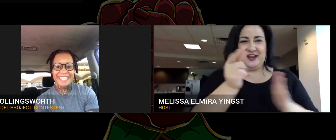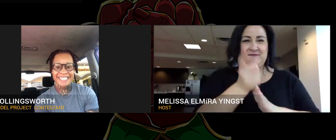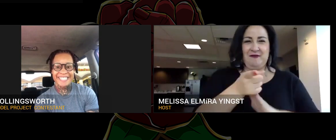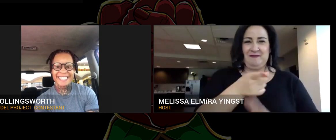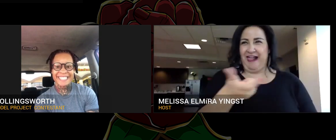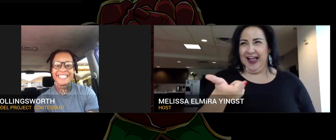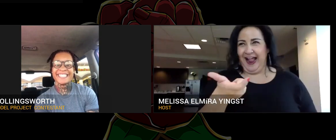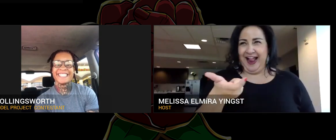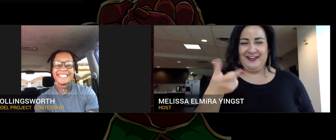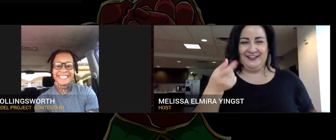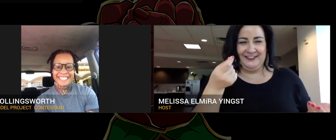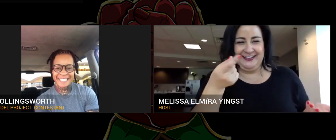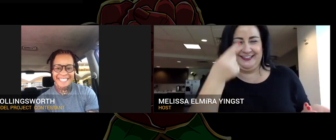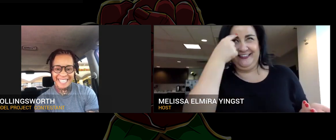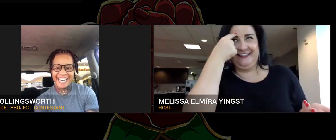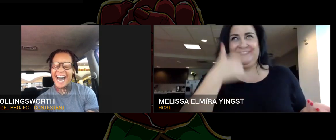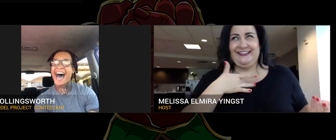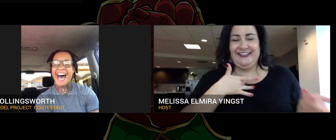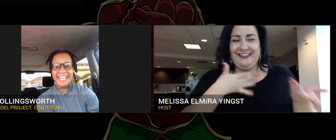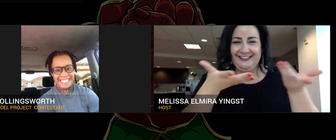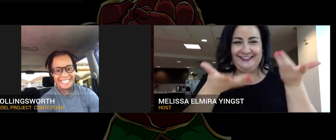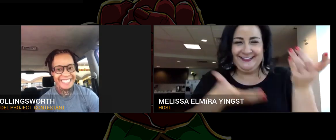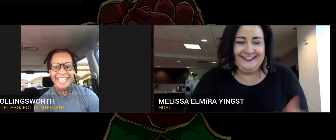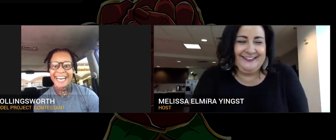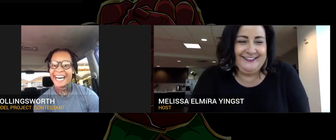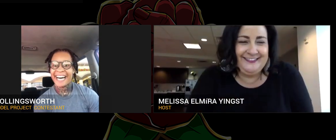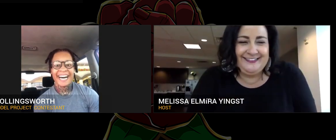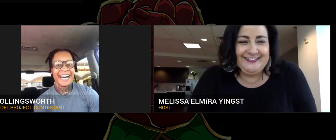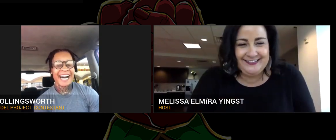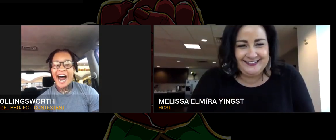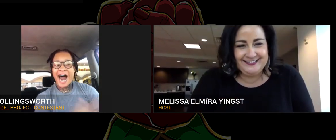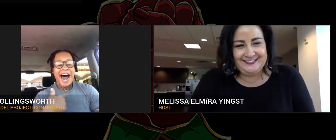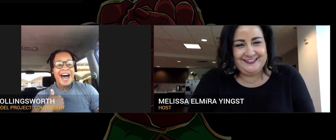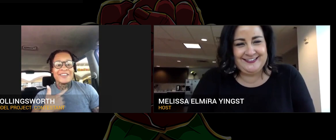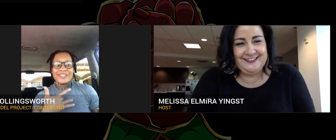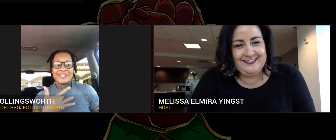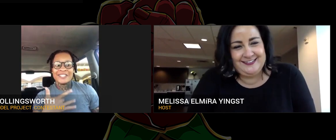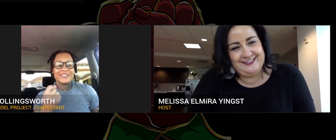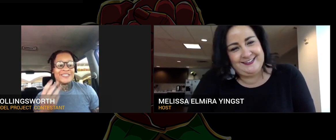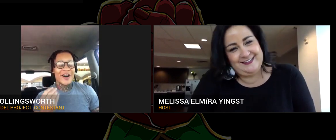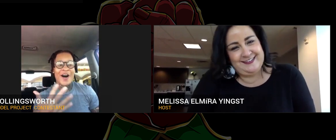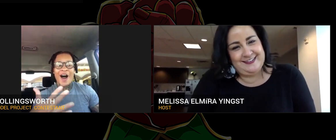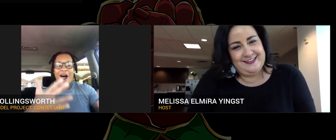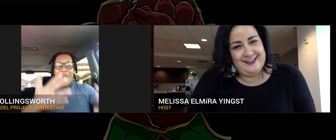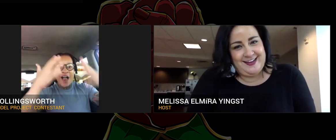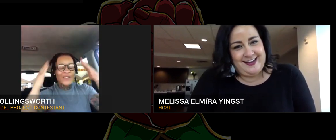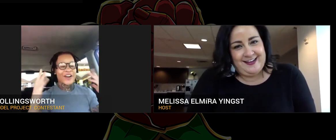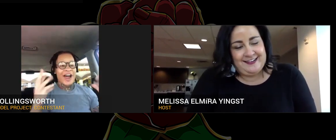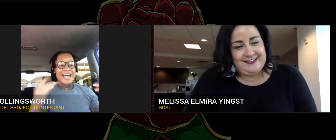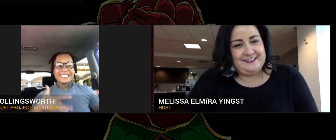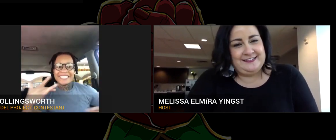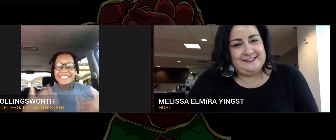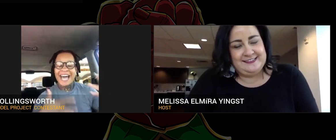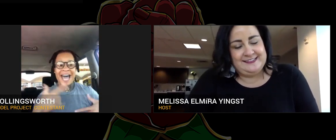At the moment, what were you feeling or thinking? I felt so overwhelmed, excited,